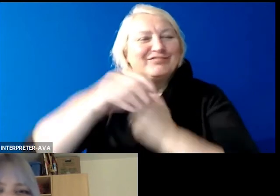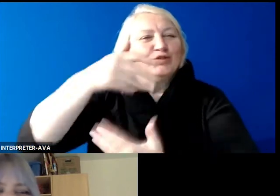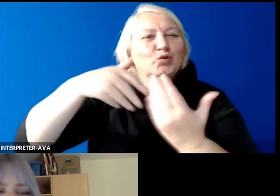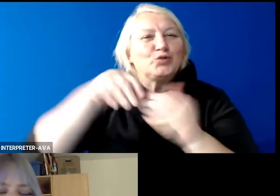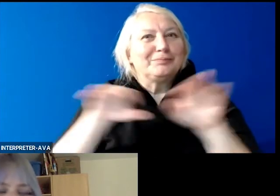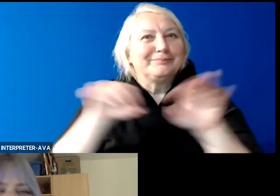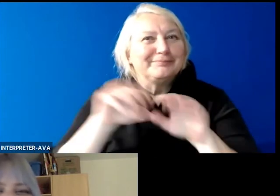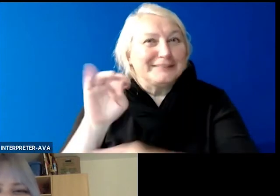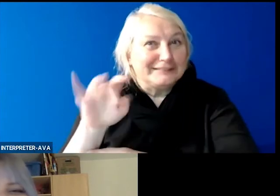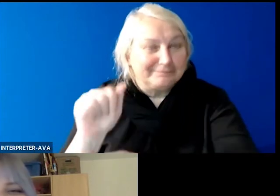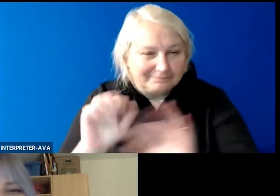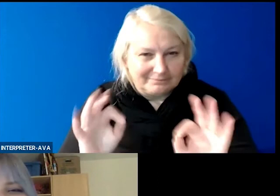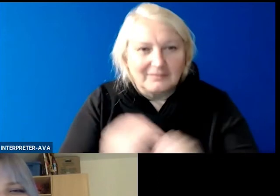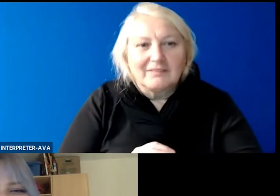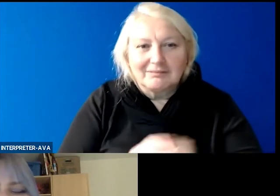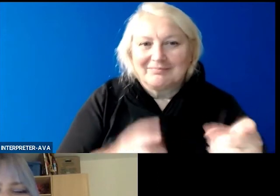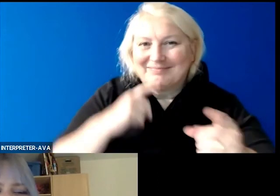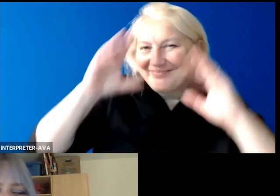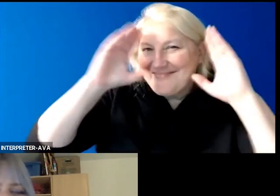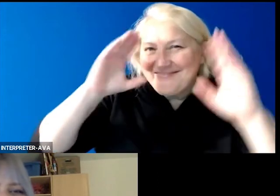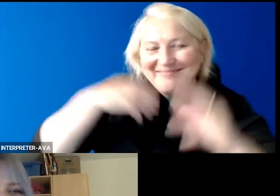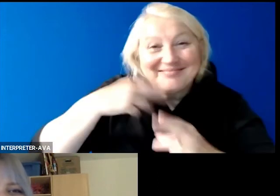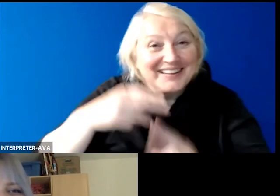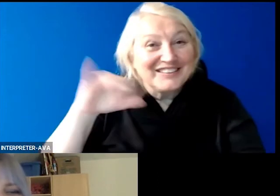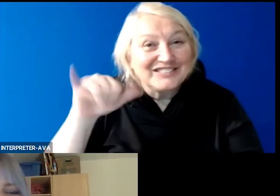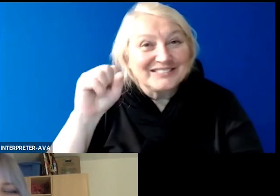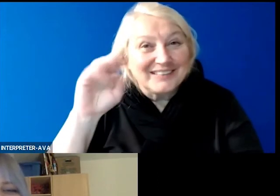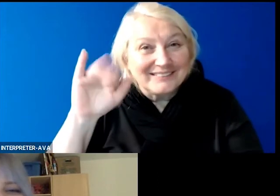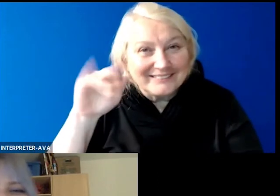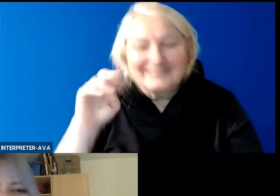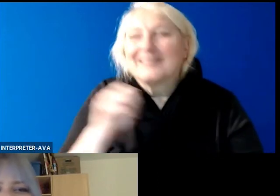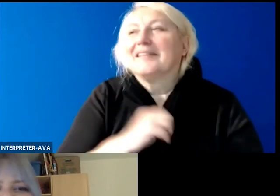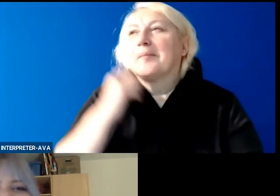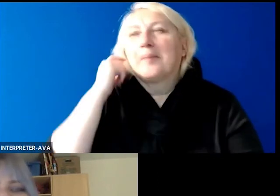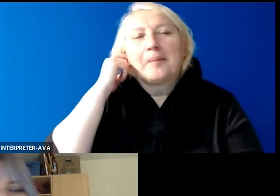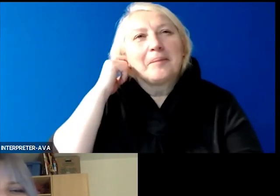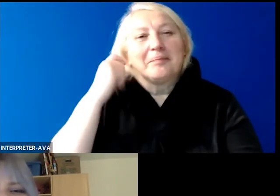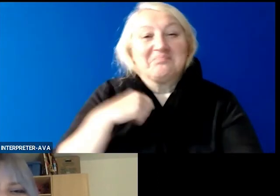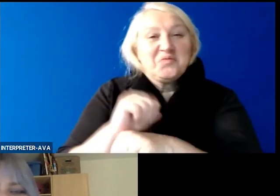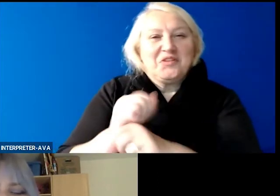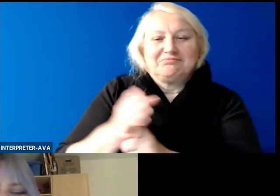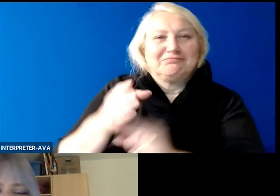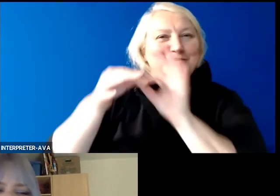Hello, my name is Jasmine and I work as Indigenous coordinator, as well as starting